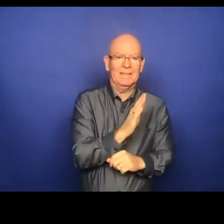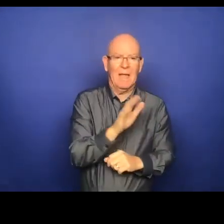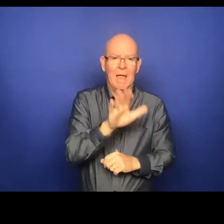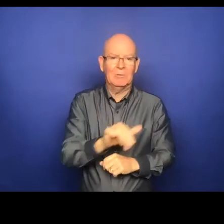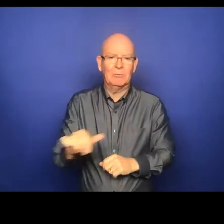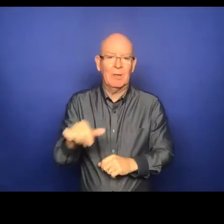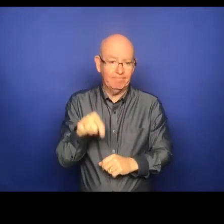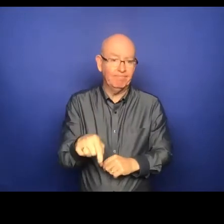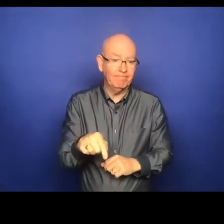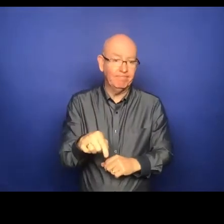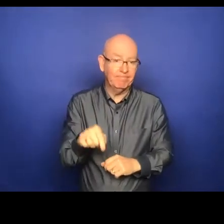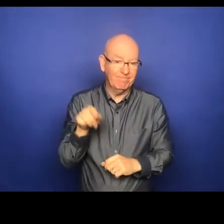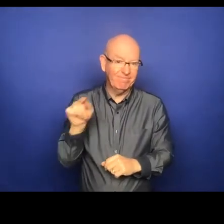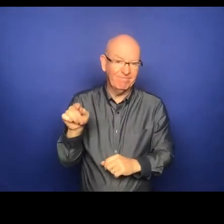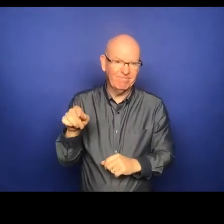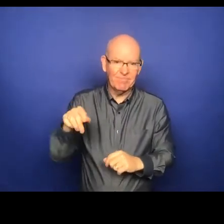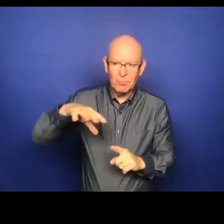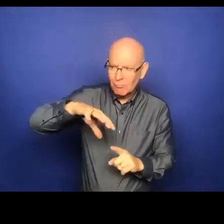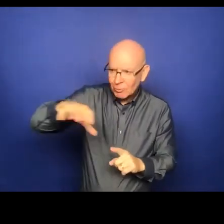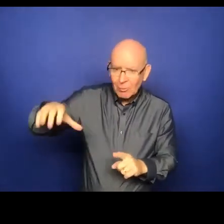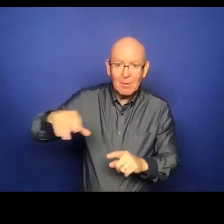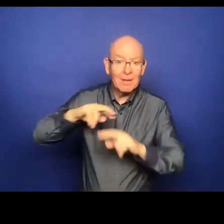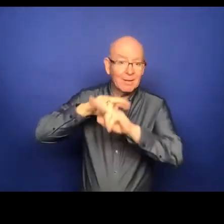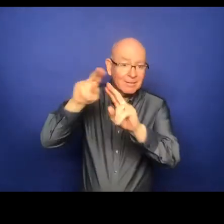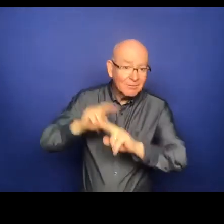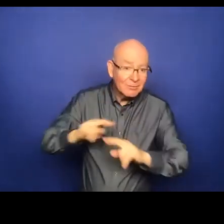universal declaration with human rights and interlinking them with the